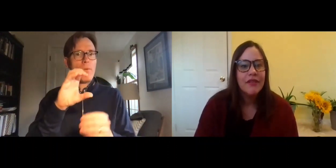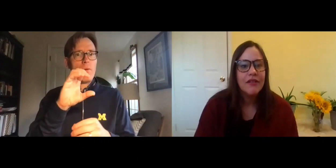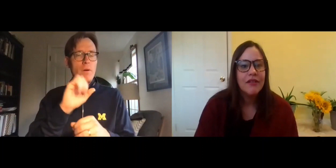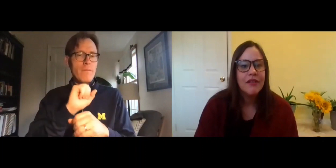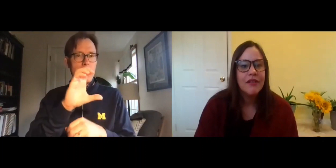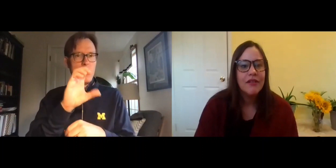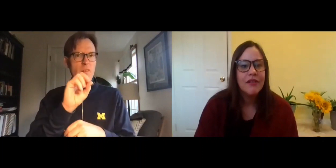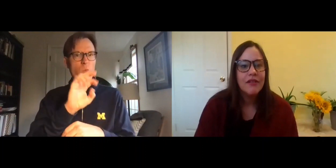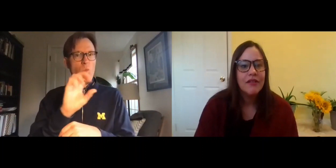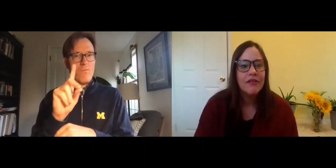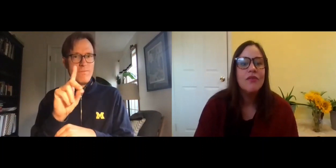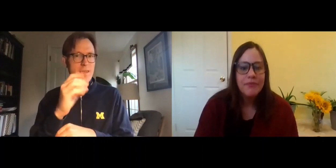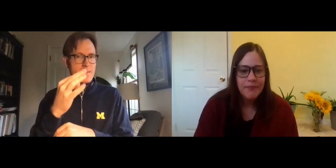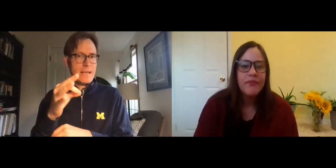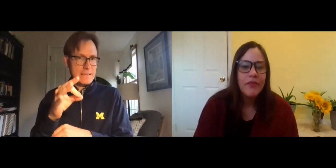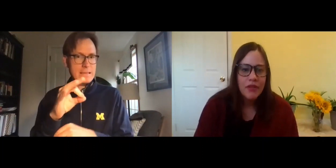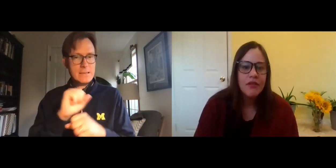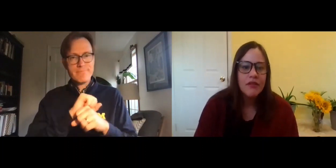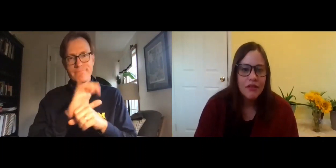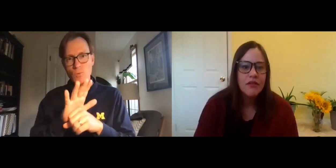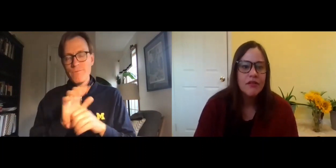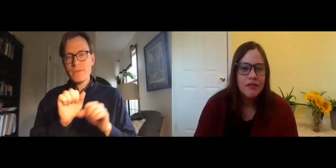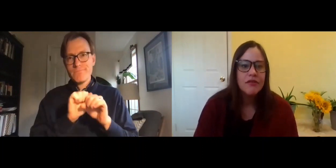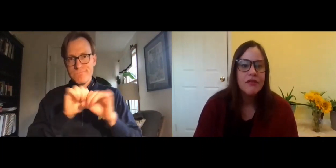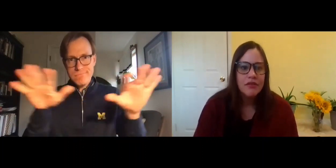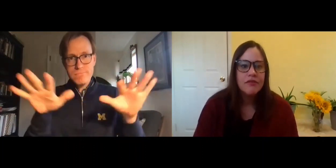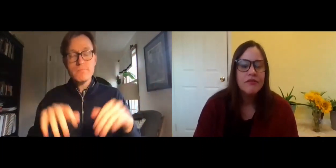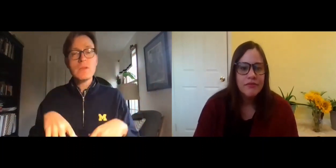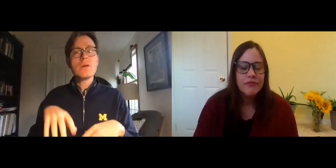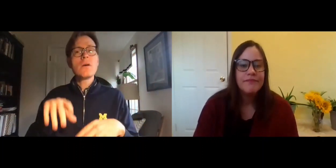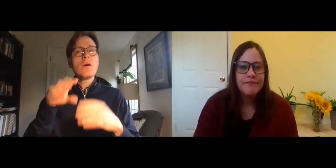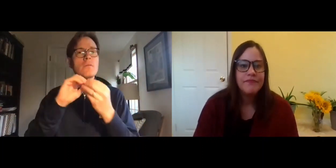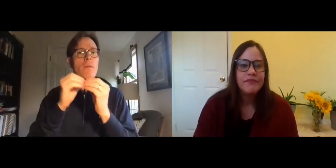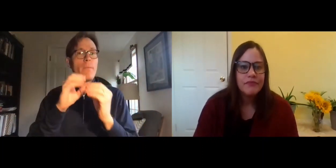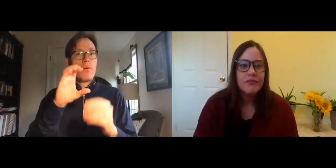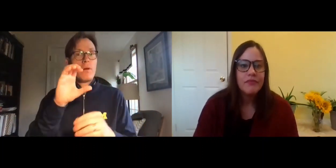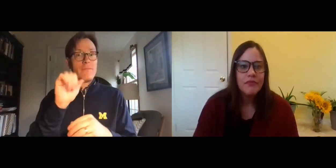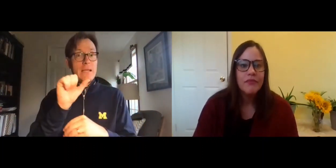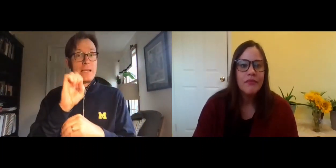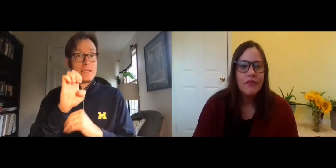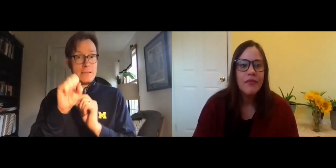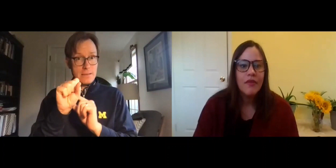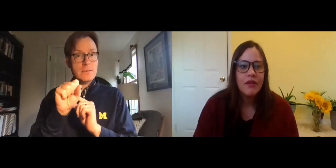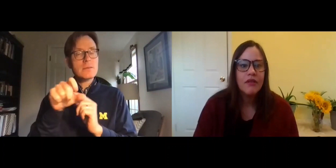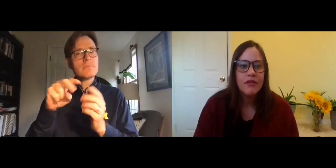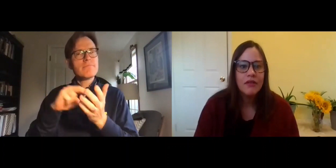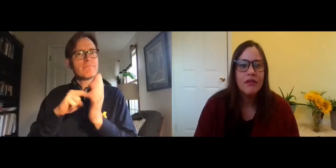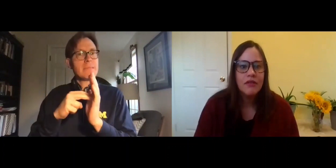We're hearing a lot of information about COVID-19 and the numbers spreading quite quickly.